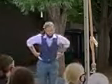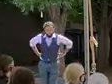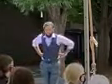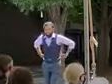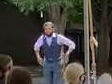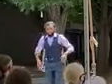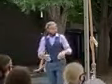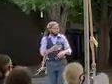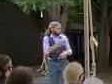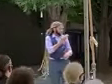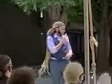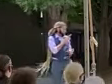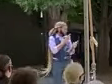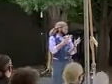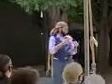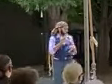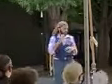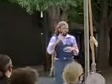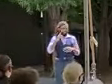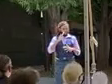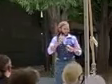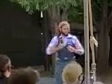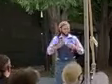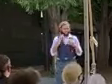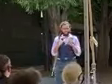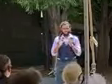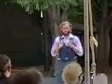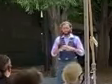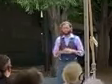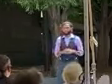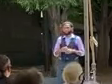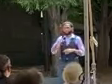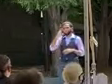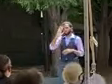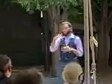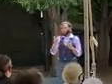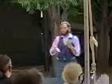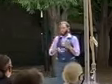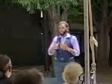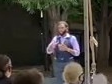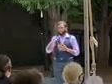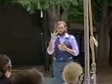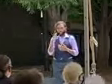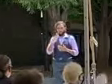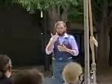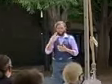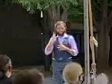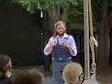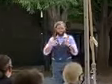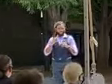Thank you, Director, Hall for those inspiring words. Nearly 3 million people a year visit this Memorial.